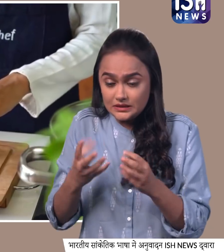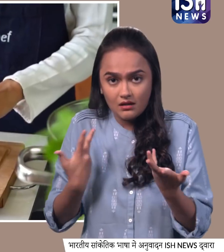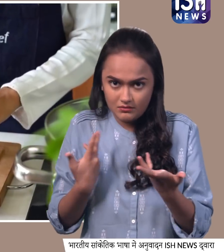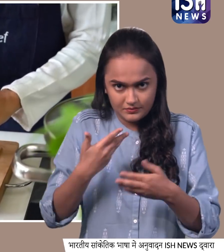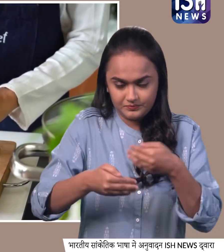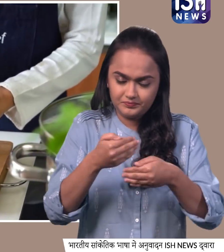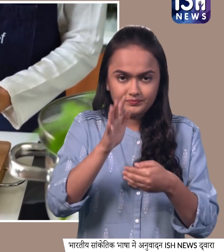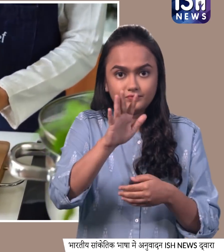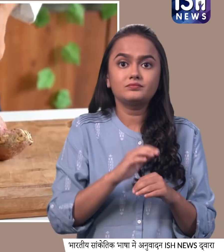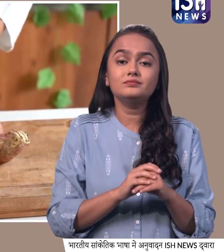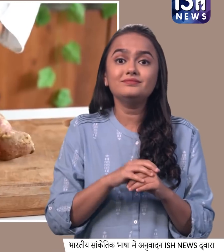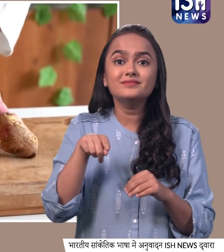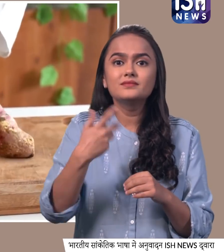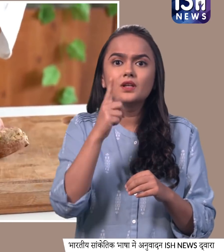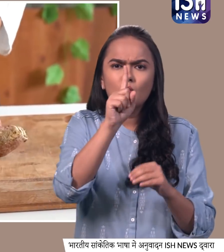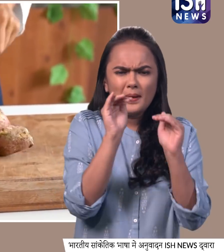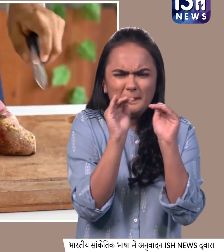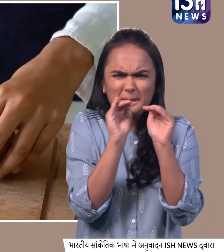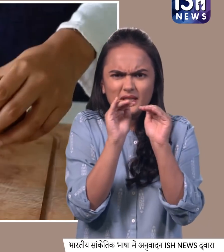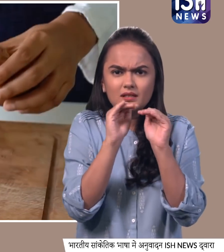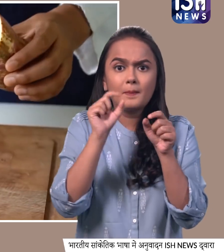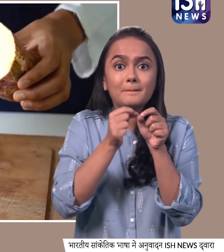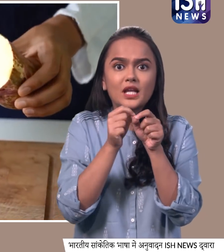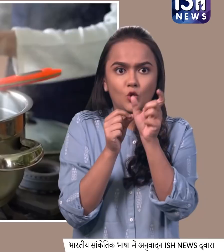For that, we'll need a medium-sized sweet potato